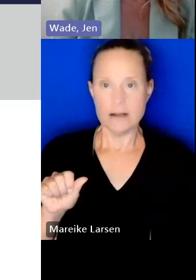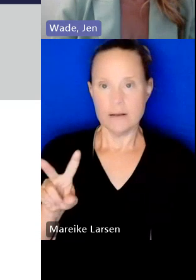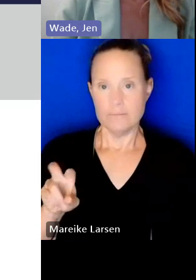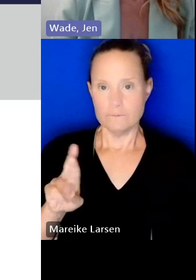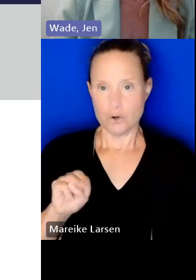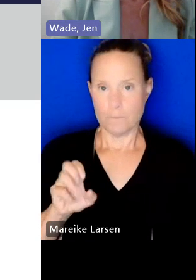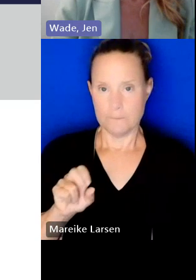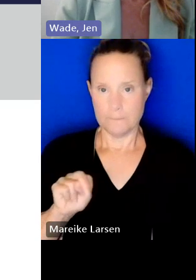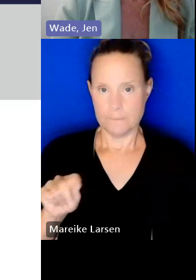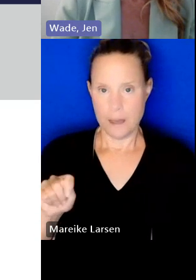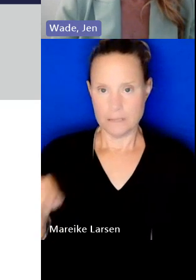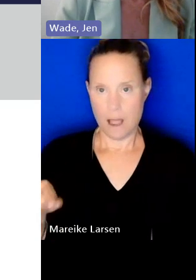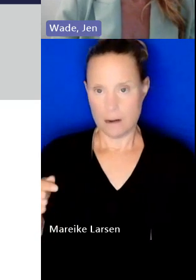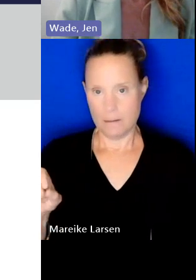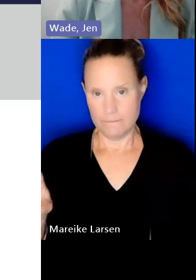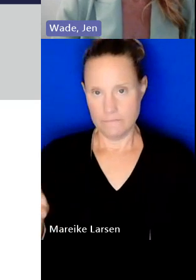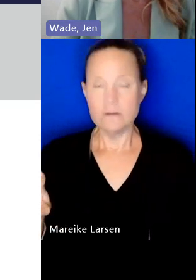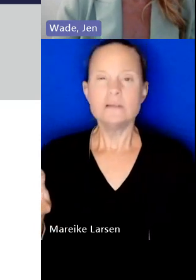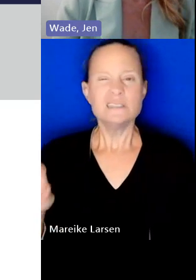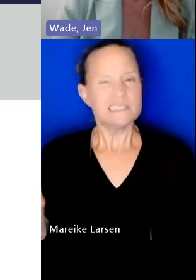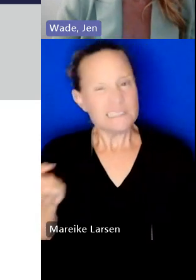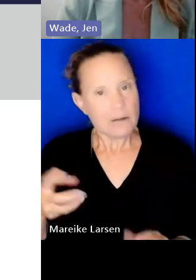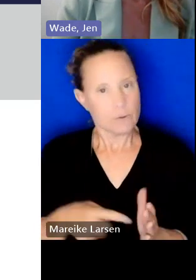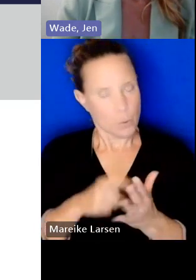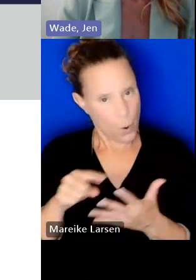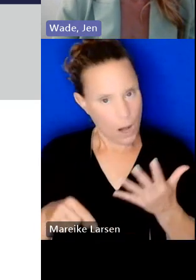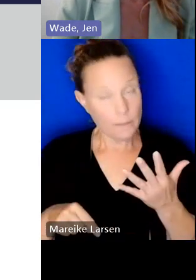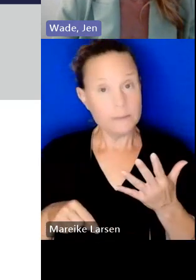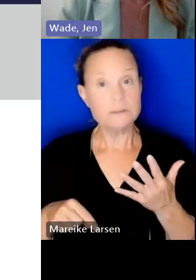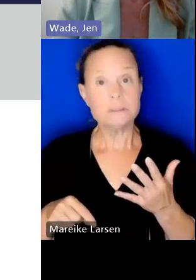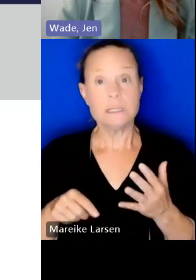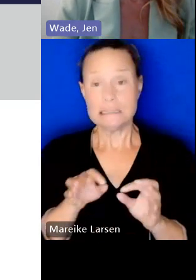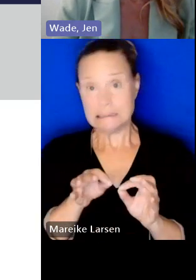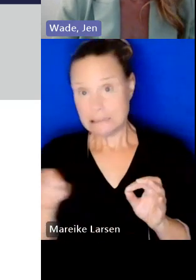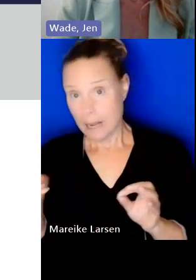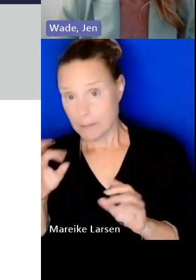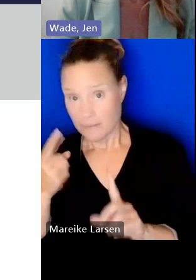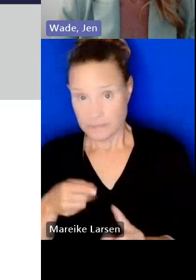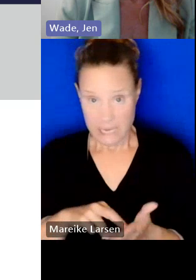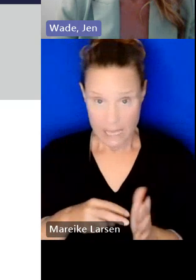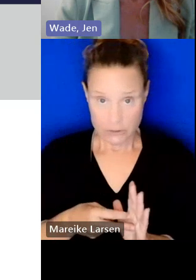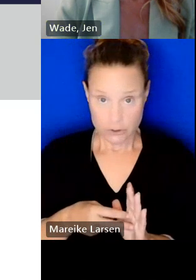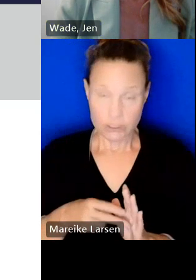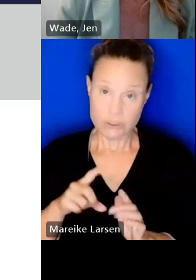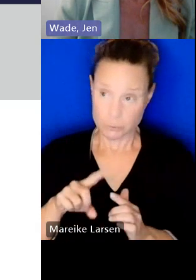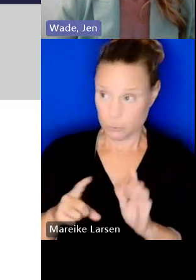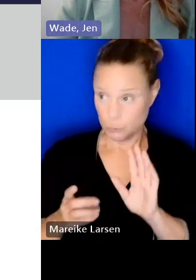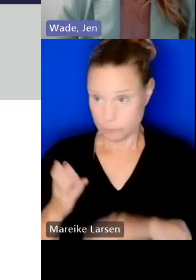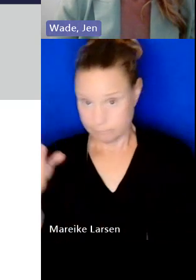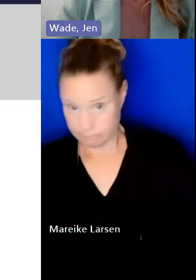The letter of intent has a couple of components that have to be included. It has to state the intent to apply for the benefit of the bargain round the